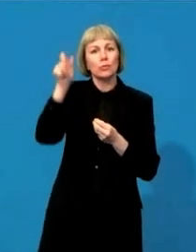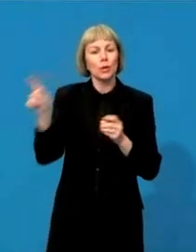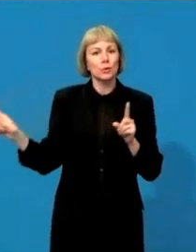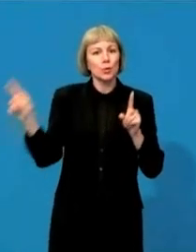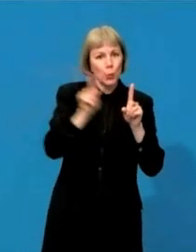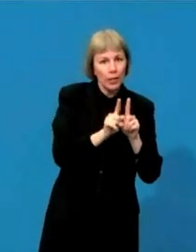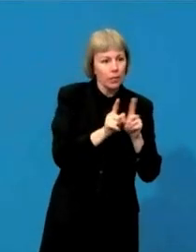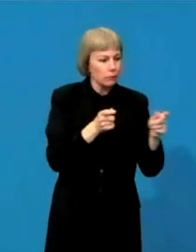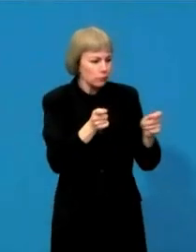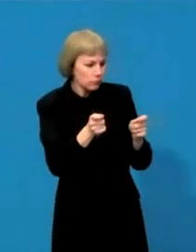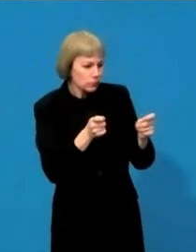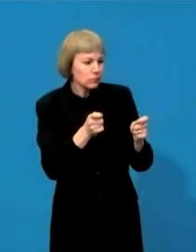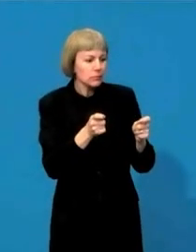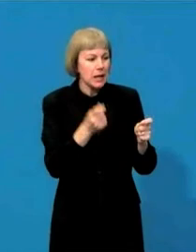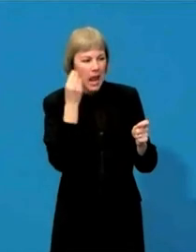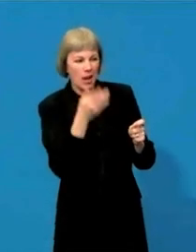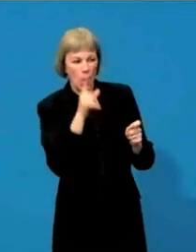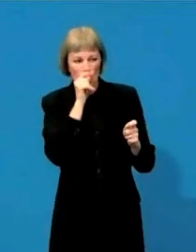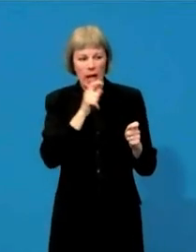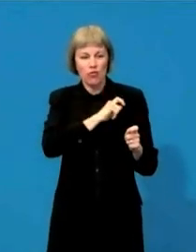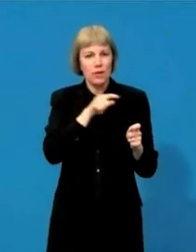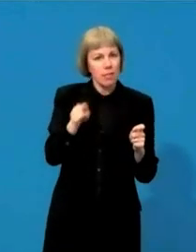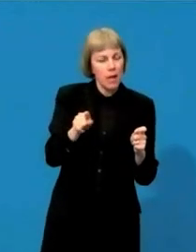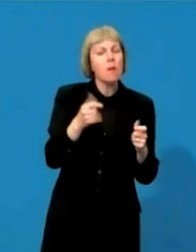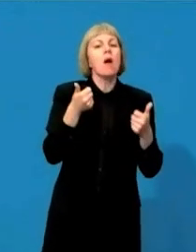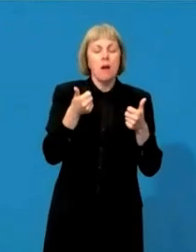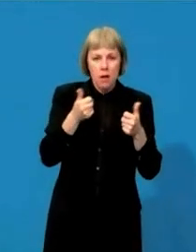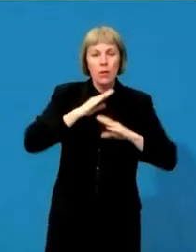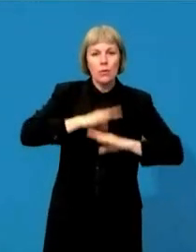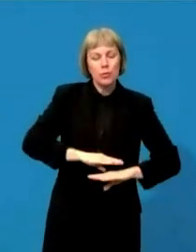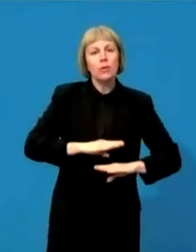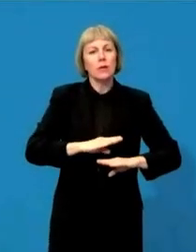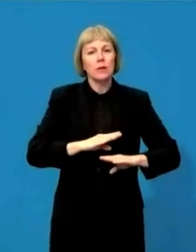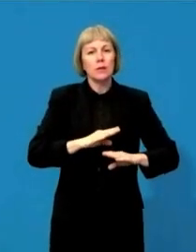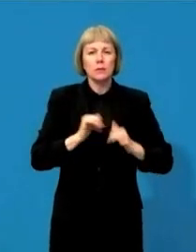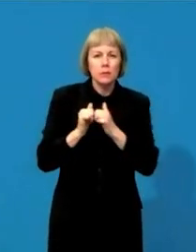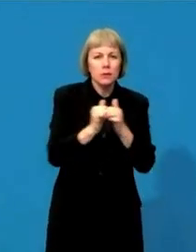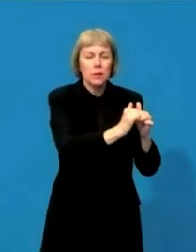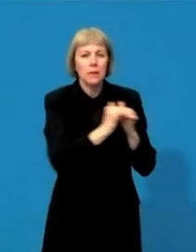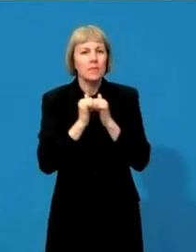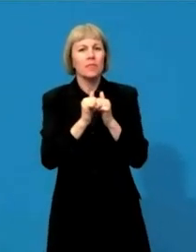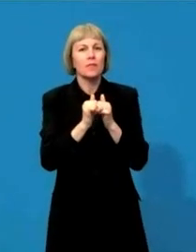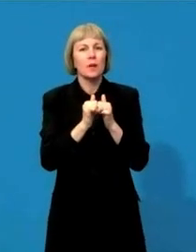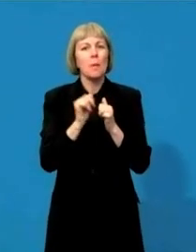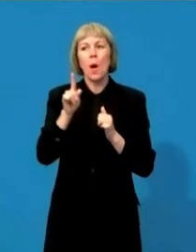So these drive-in drive-out services don't have that. So sometimes people, particularly people with cognitive disabilities, they won't open